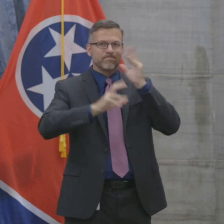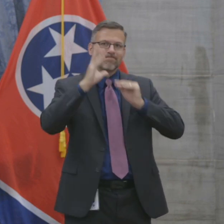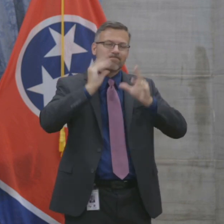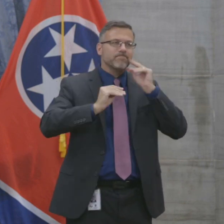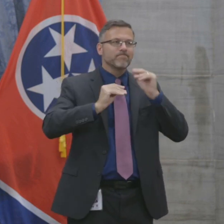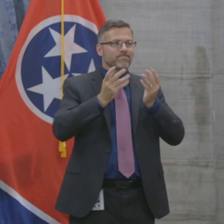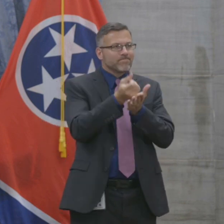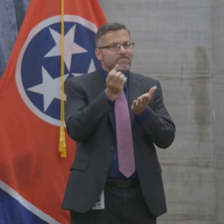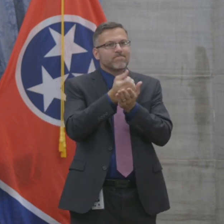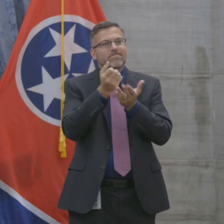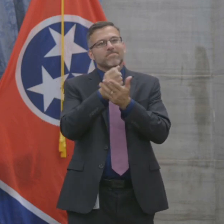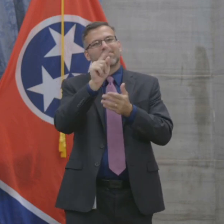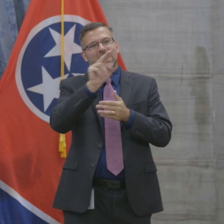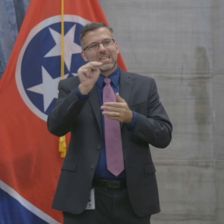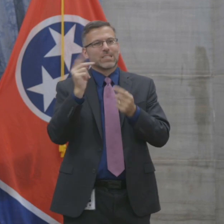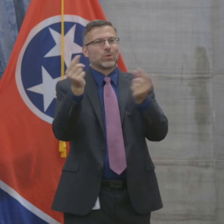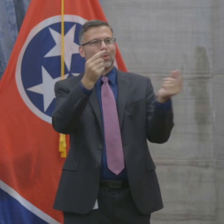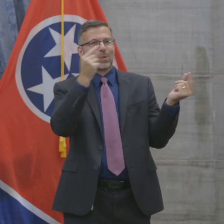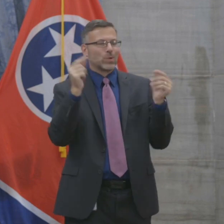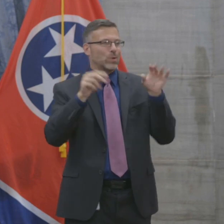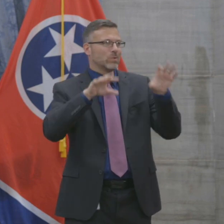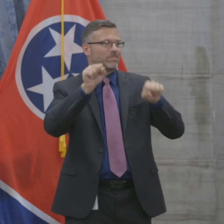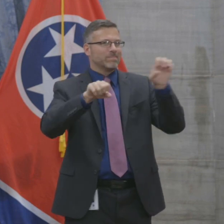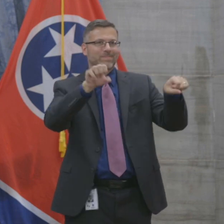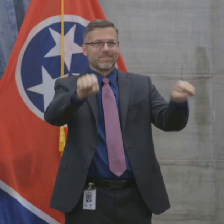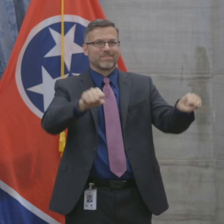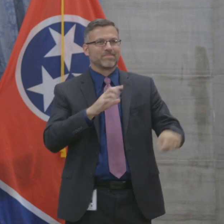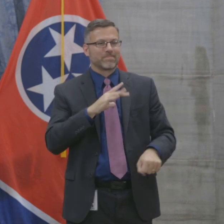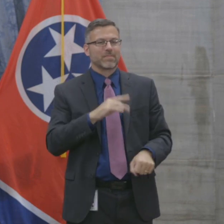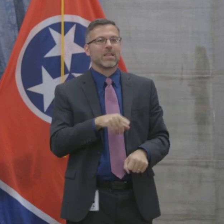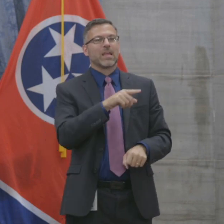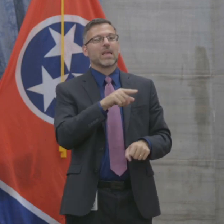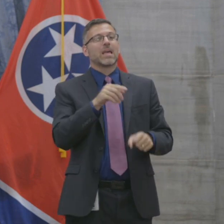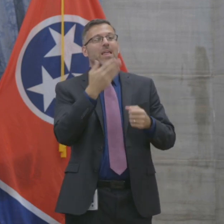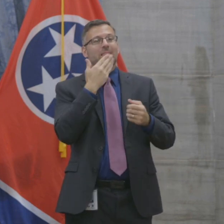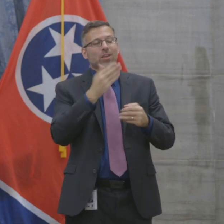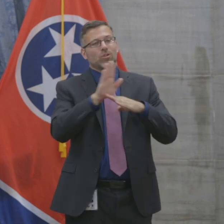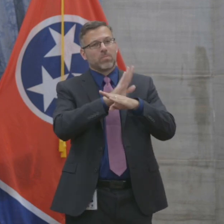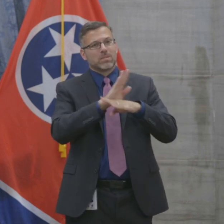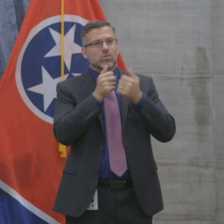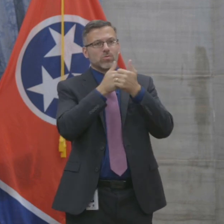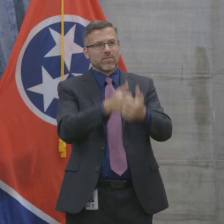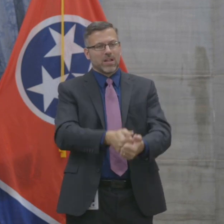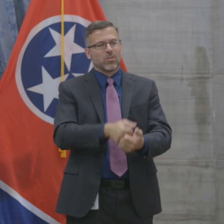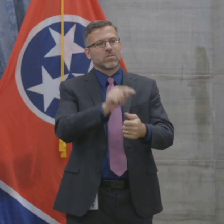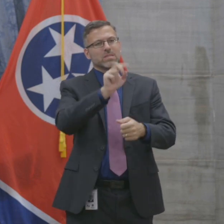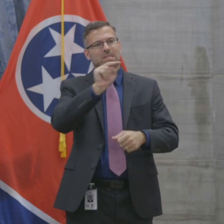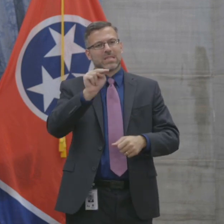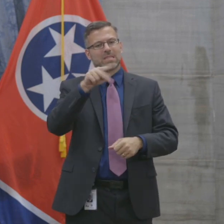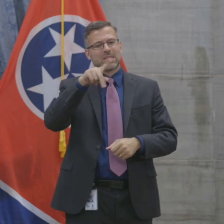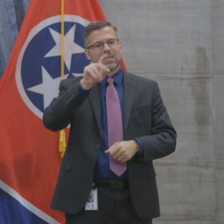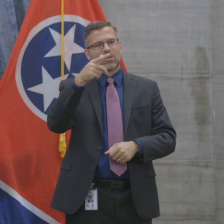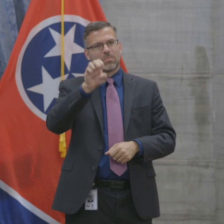counties. With partnerships and our welcome centers, Tennessee State parks, Tennessee wildlife resource agency, we're going to